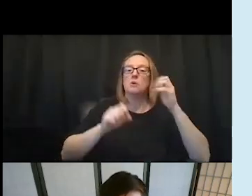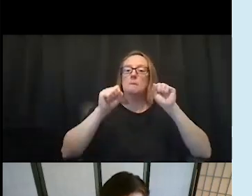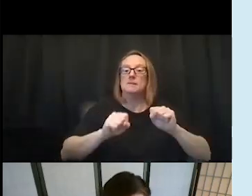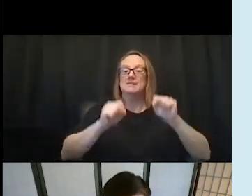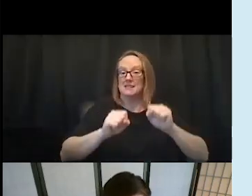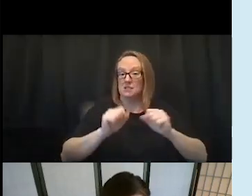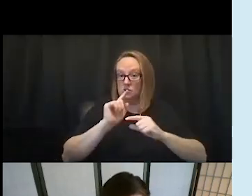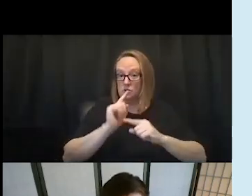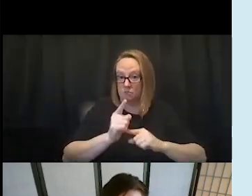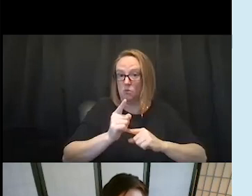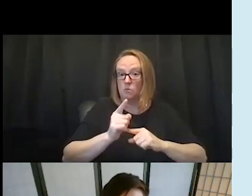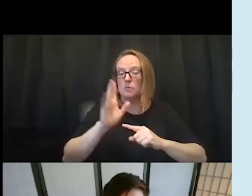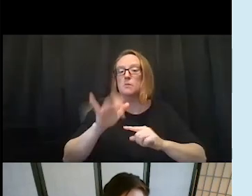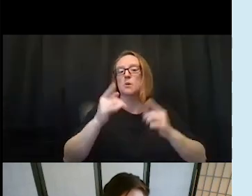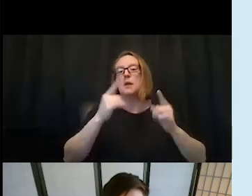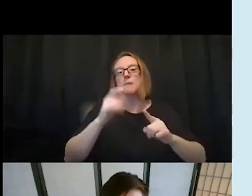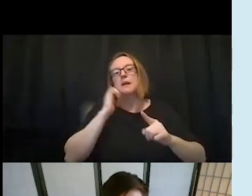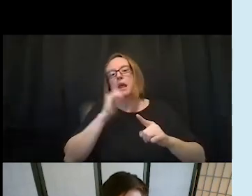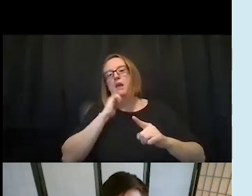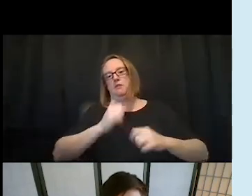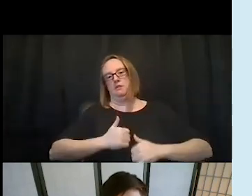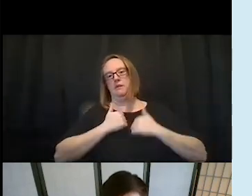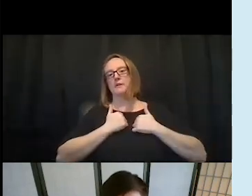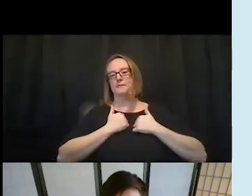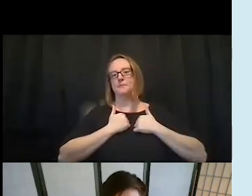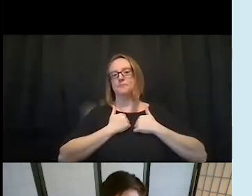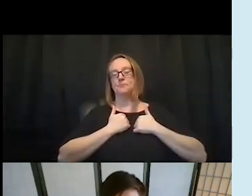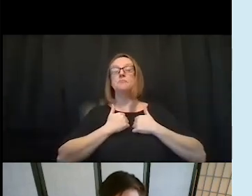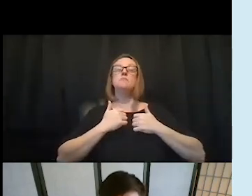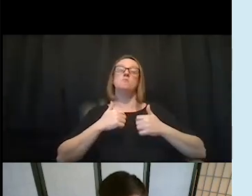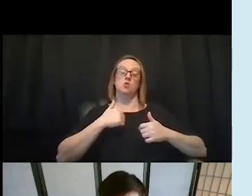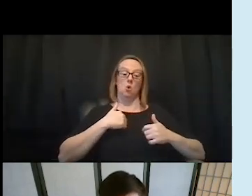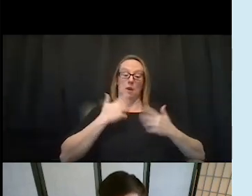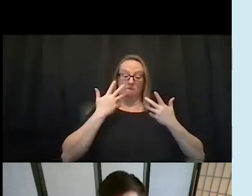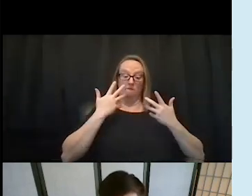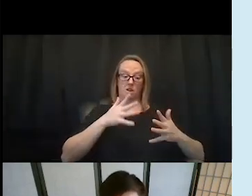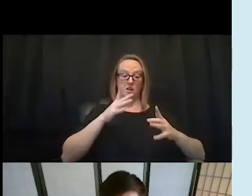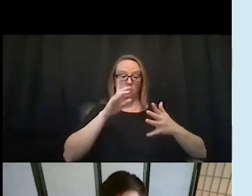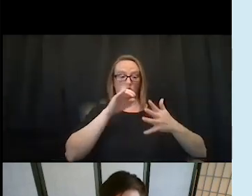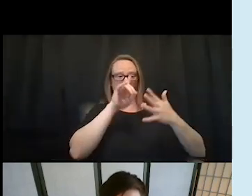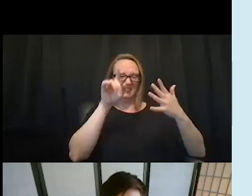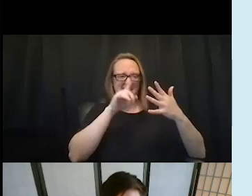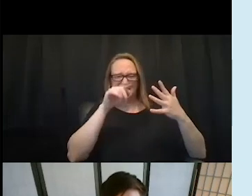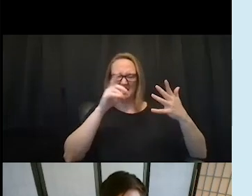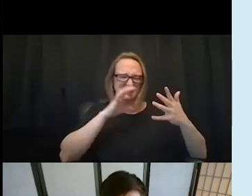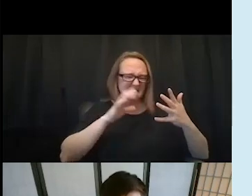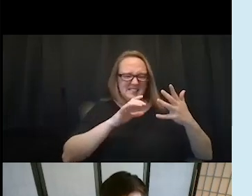in my daily life um and then when I recognize it and I can get to a place where I can write